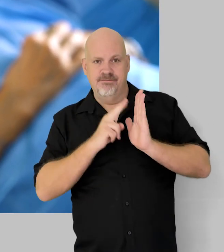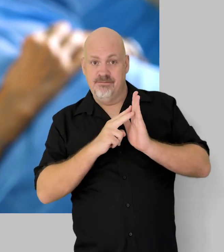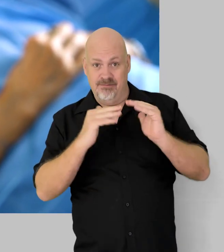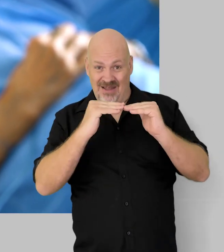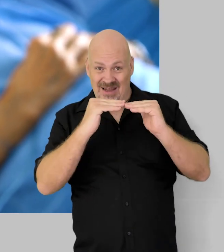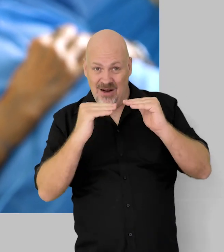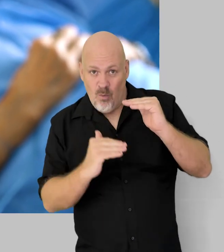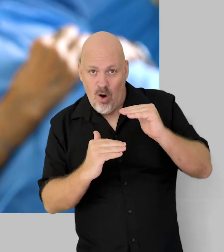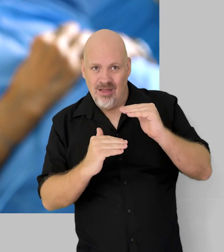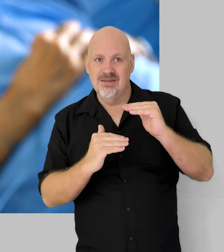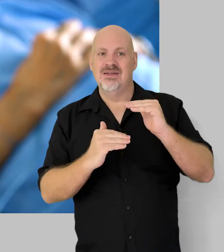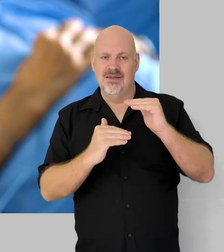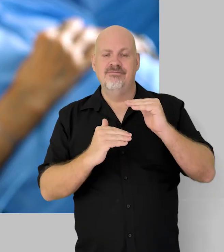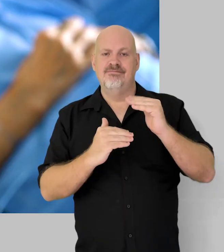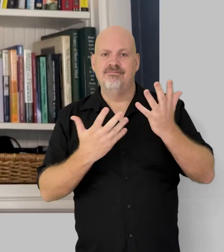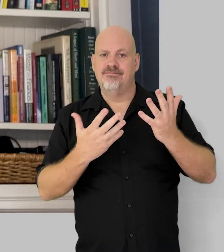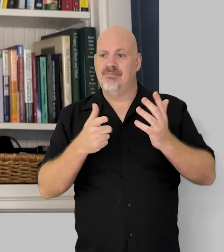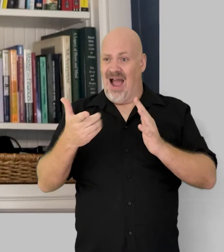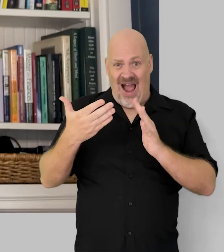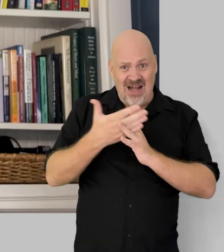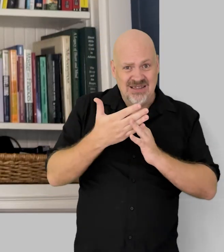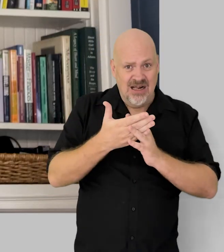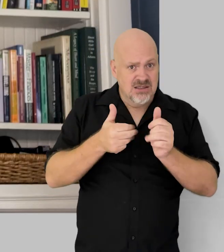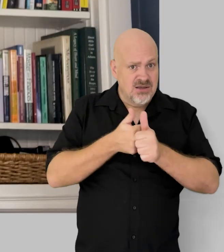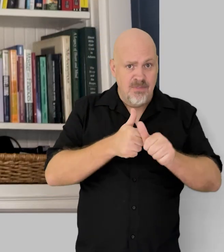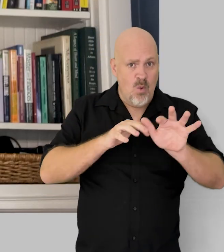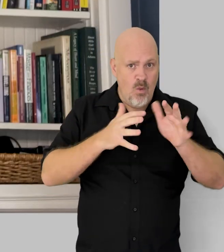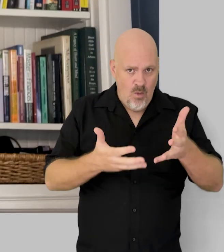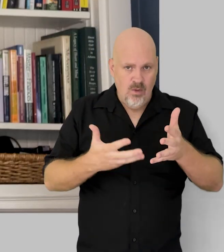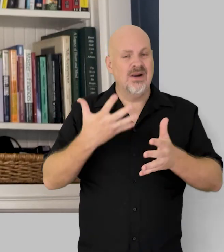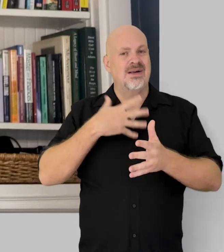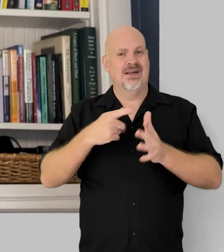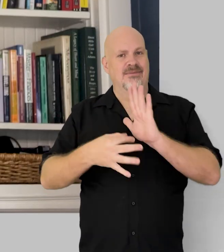including cardiovascular disease, and also gaps in diagnosis